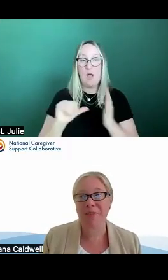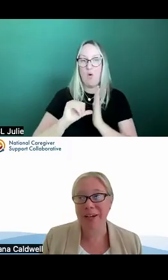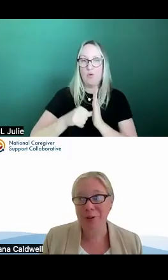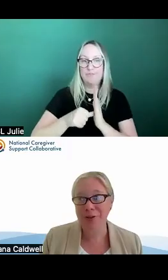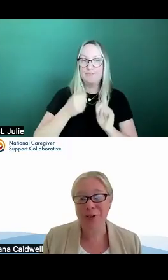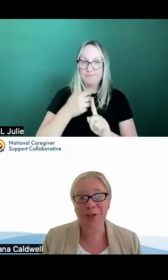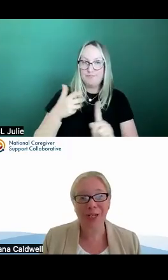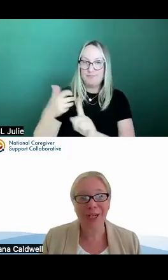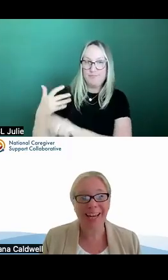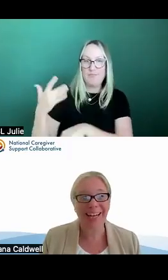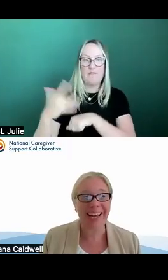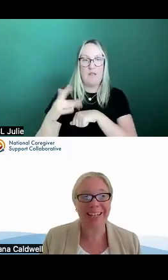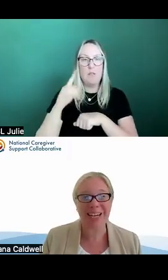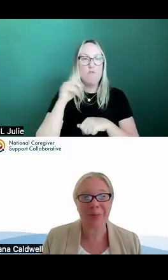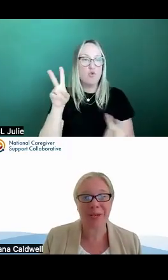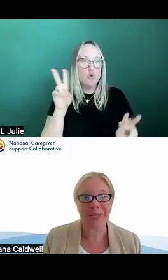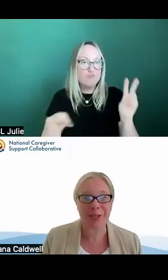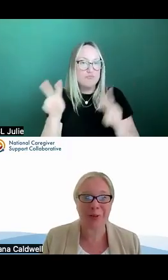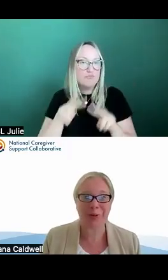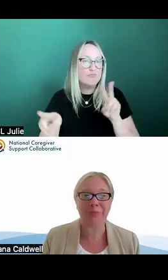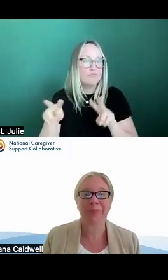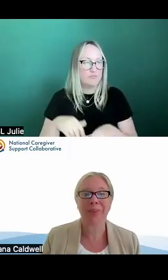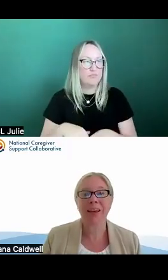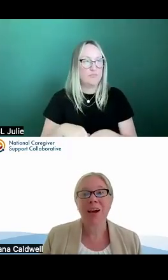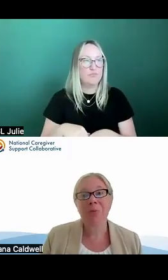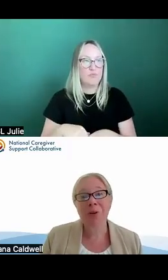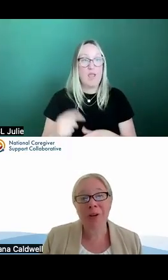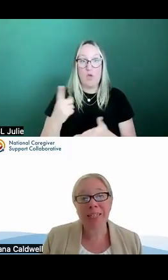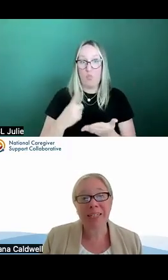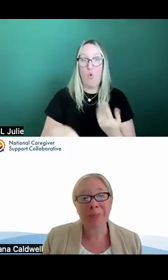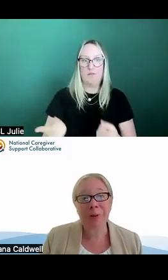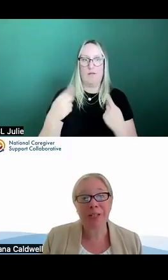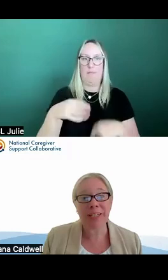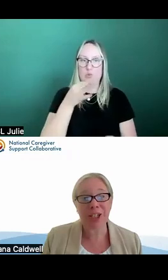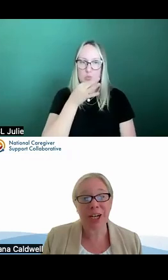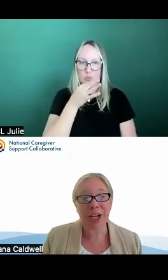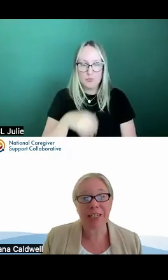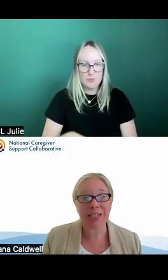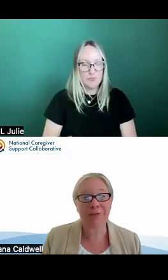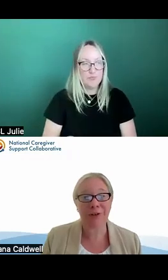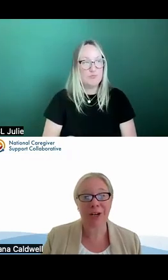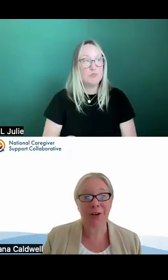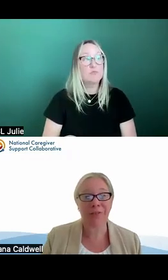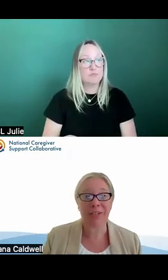available for you to look at and coming soon. We recently posted a checklist for caregiver